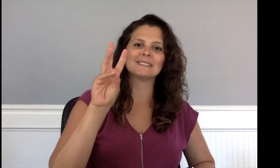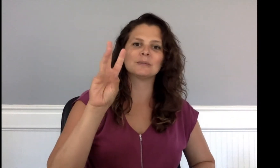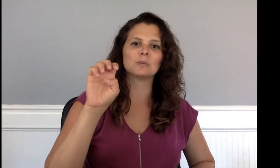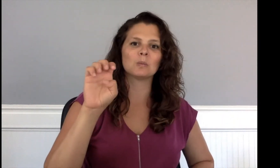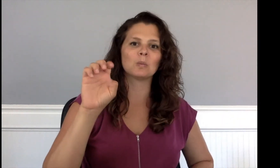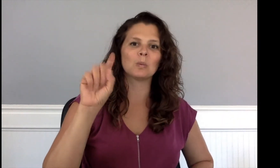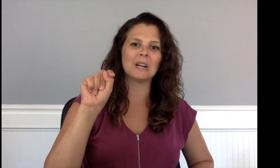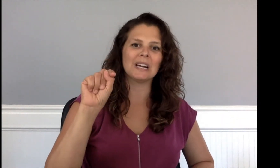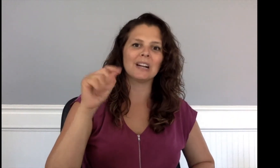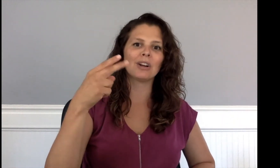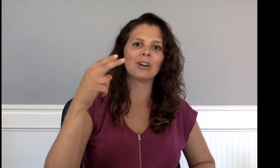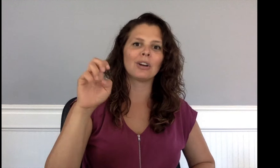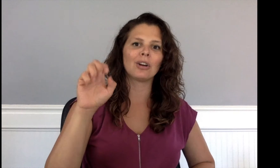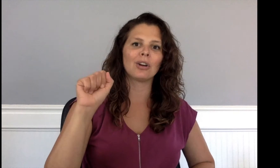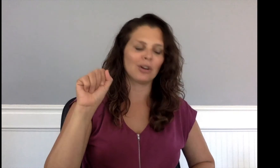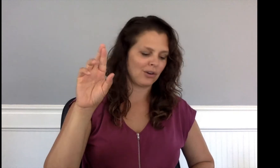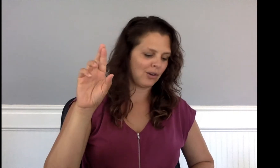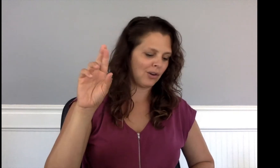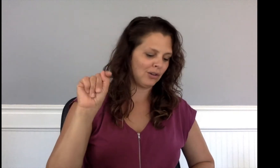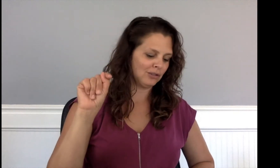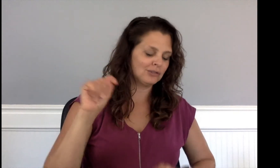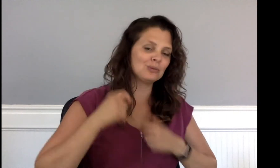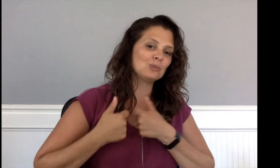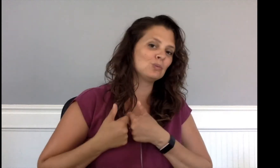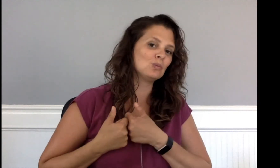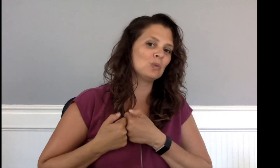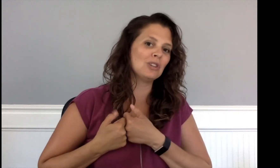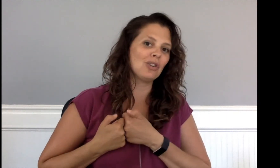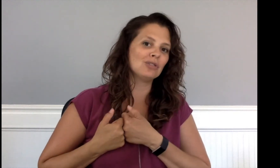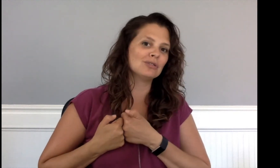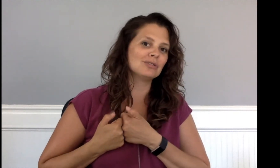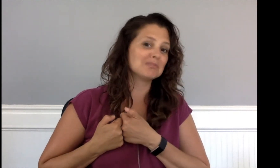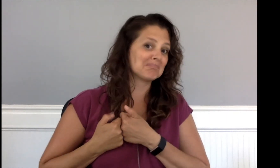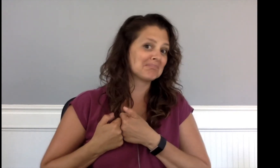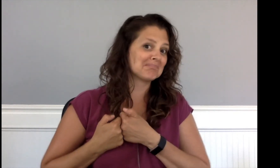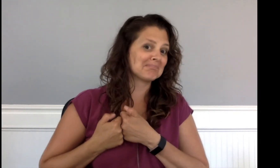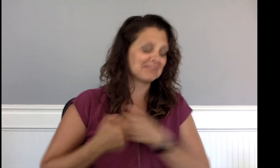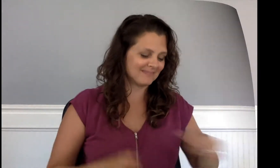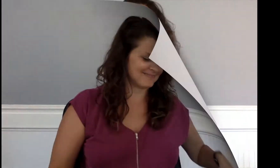The title is "Sweetheart."